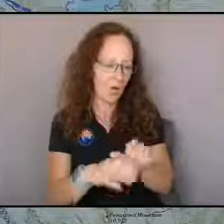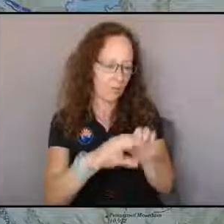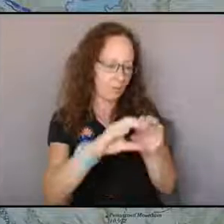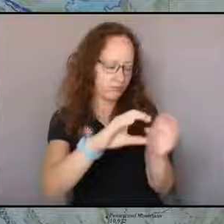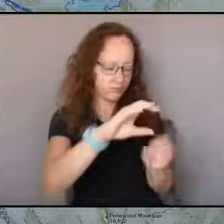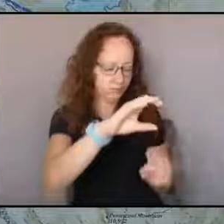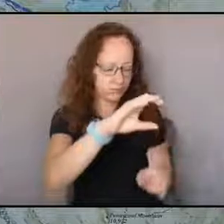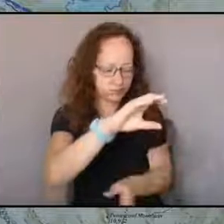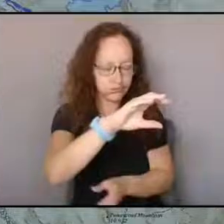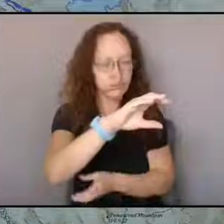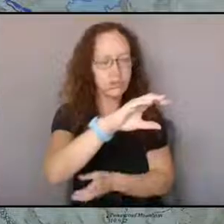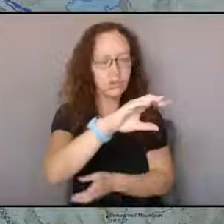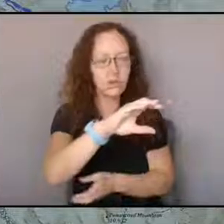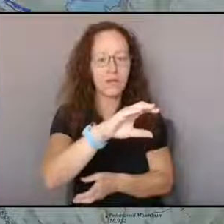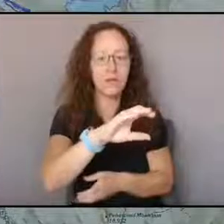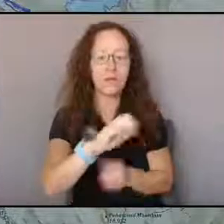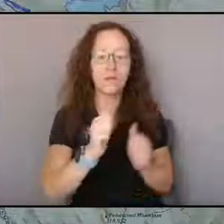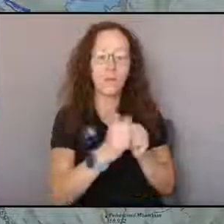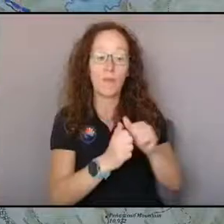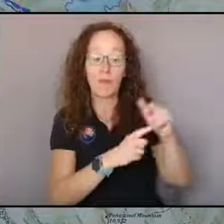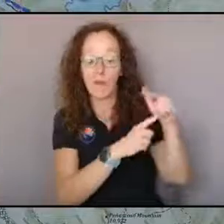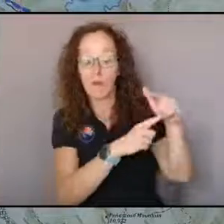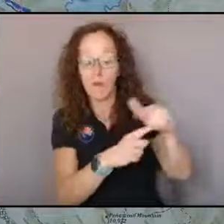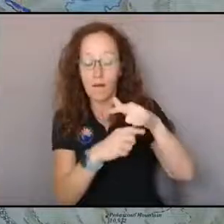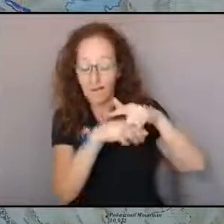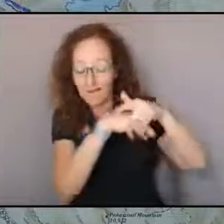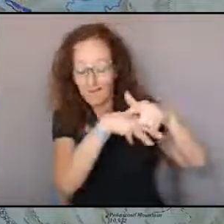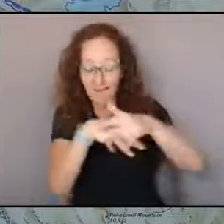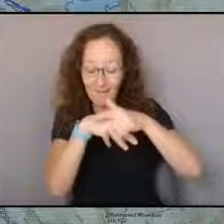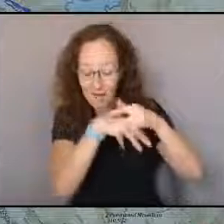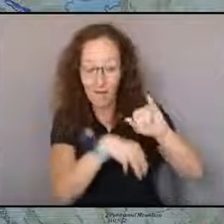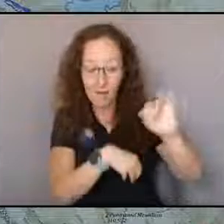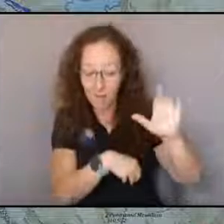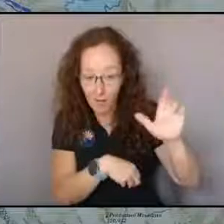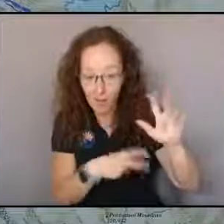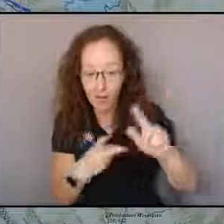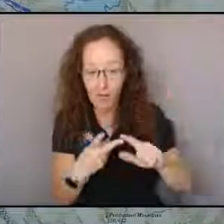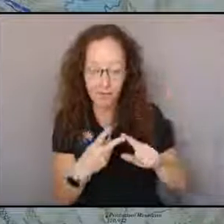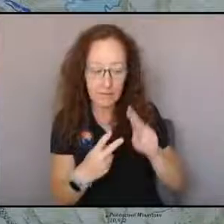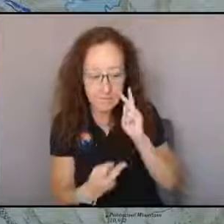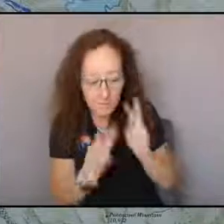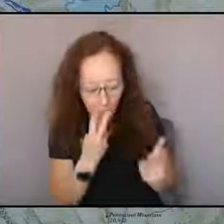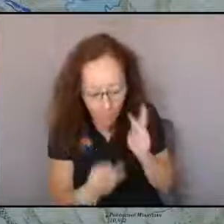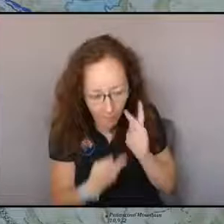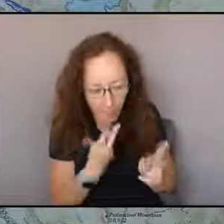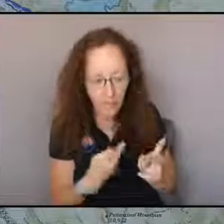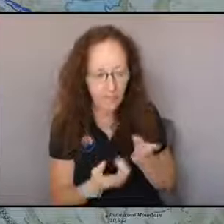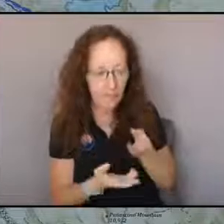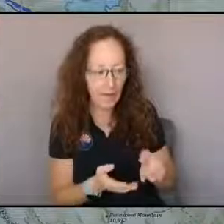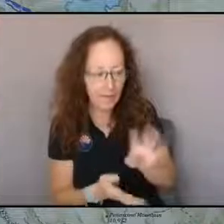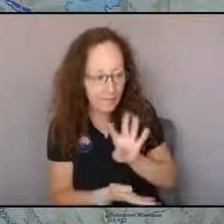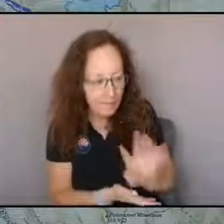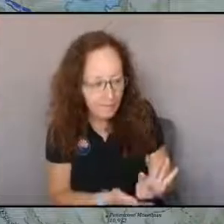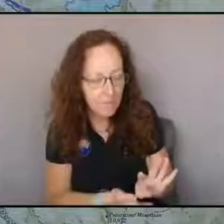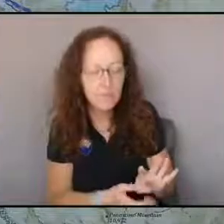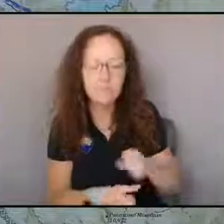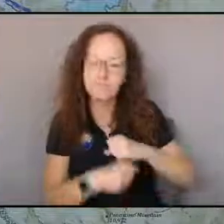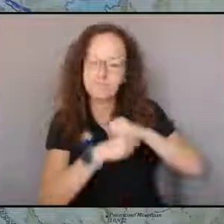HERE TODAY AND THEY WORKED THIS EDGE AND EVERYTHING WITH THE IR AND WITH WHAT THEY SAW THERE CONFIRMS THE